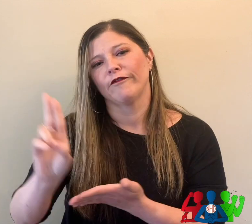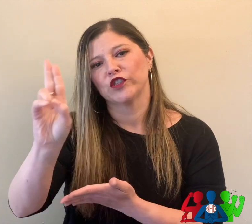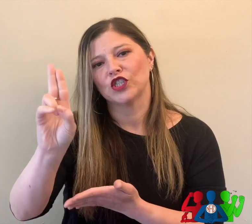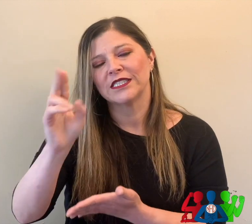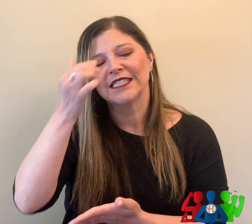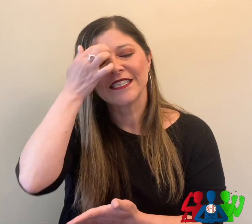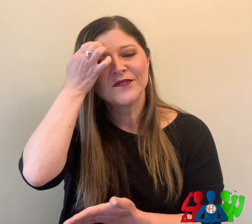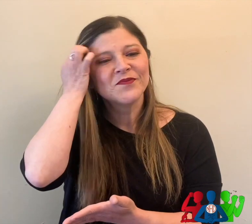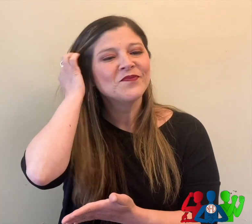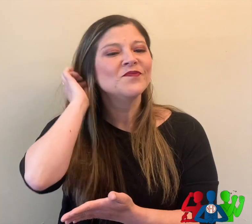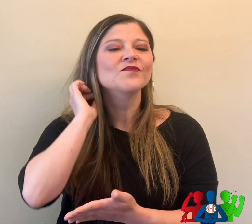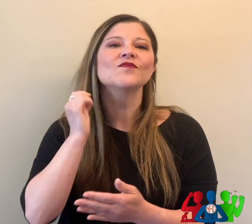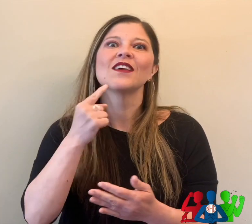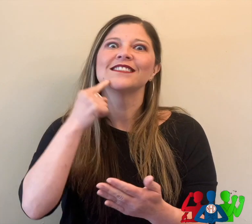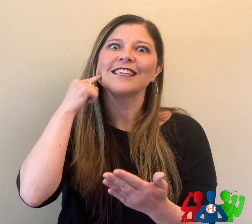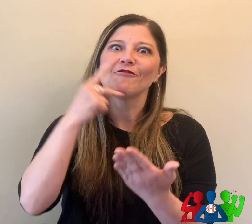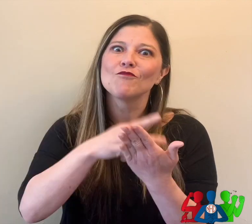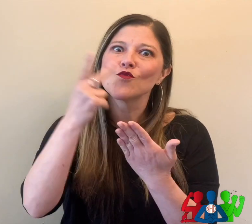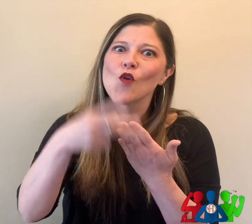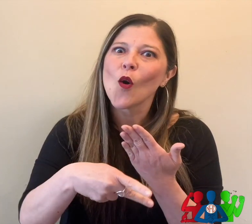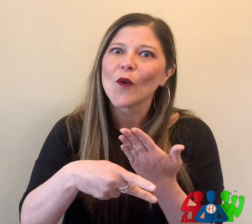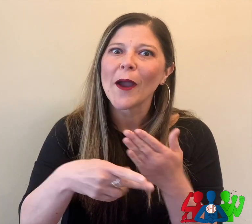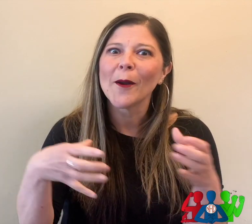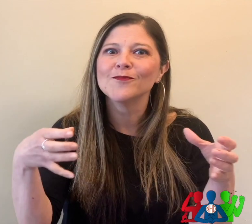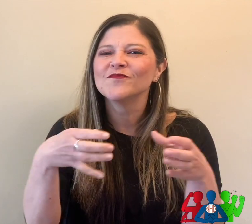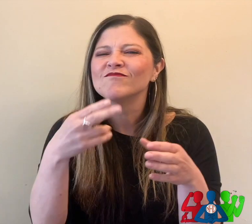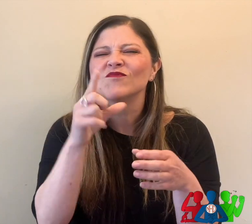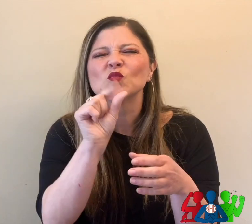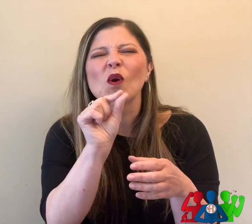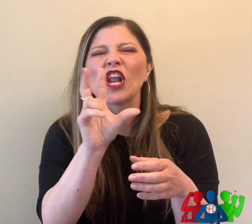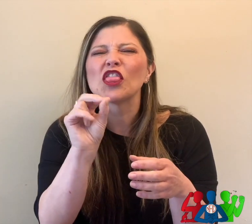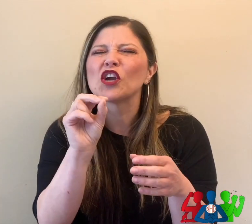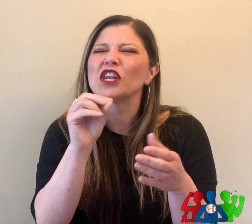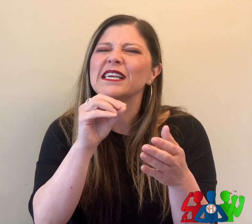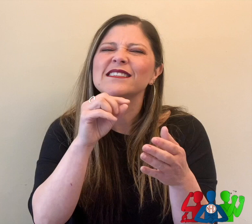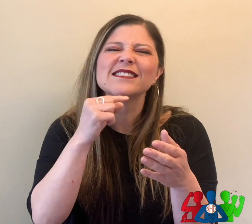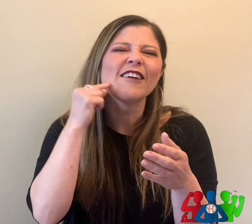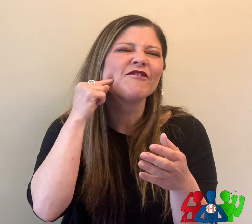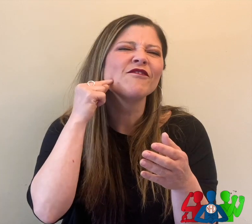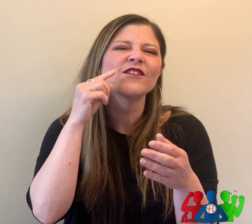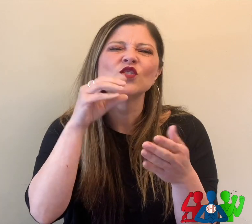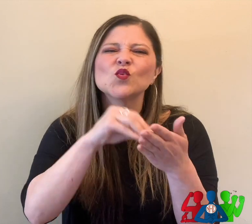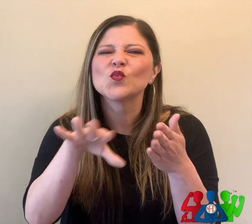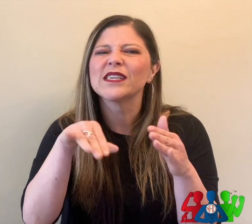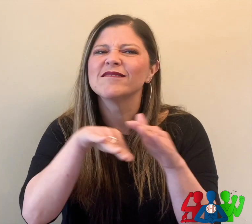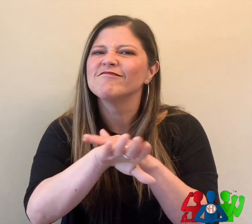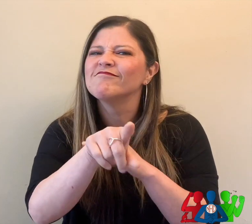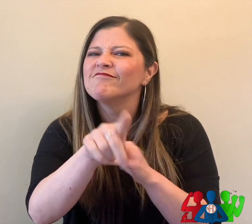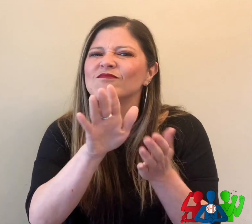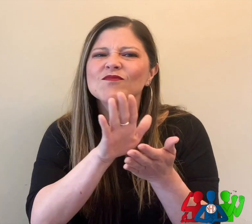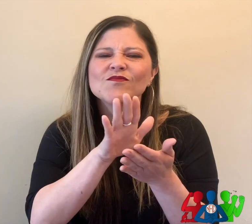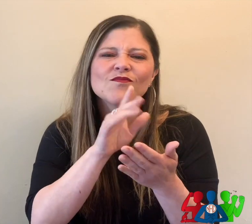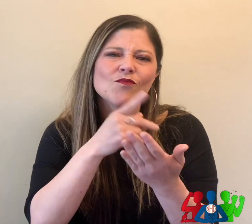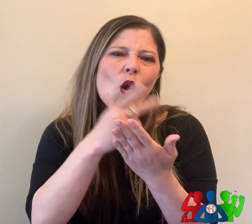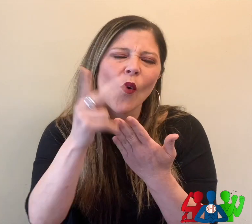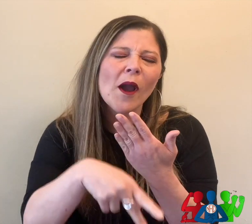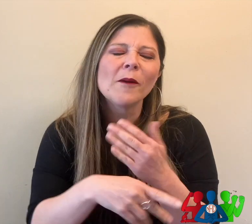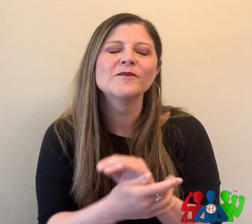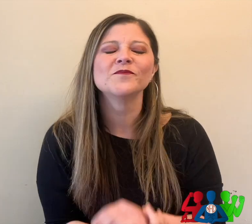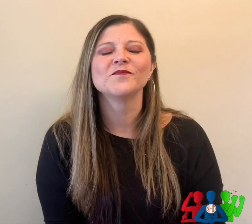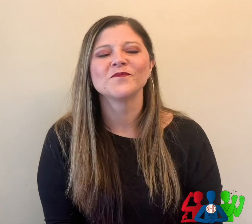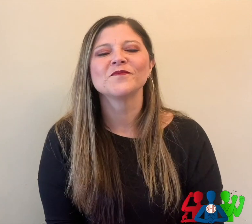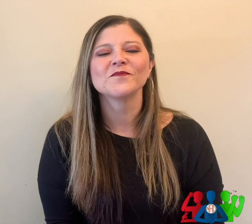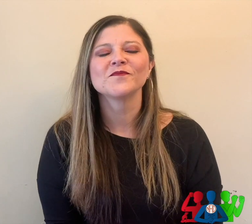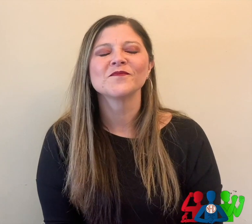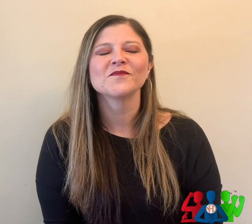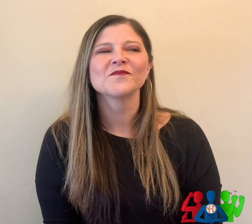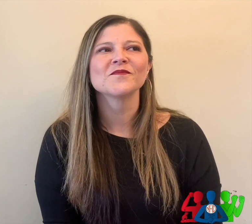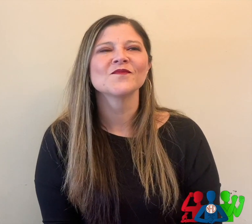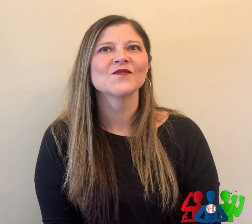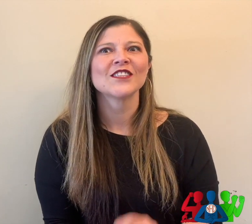College, now University. There was a deaf program there with maybe 20 or 30 deaf students in